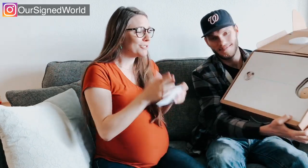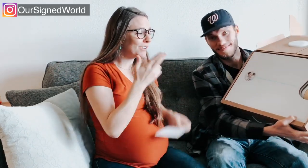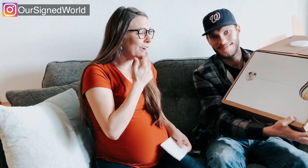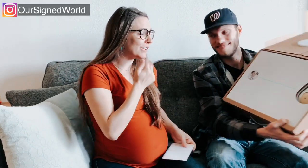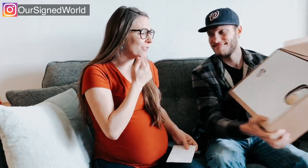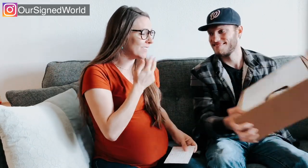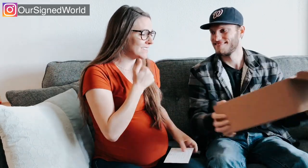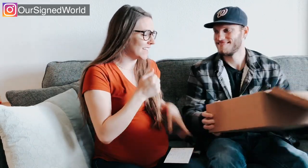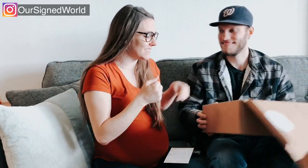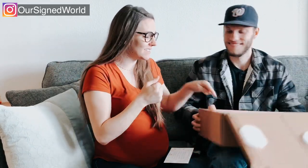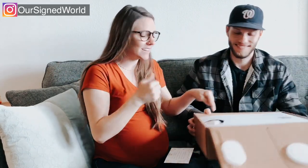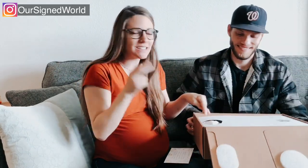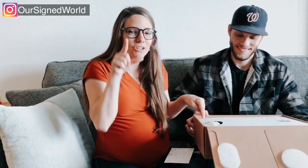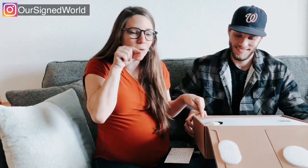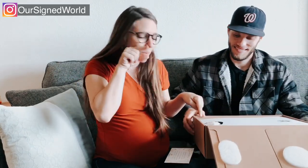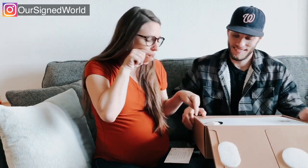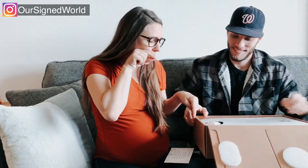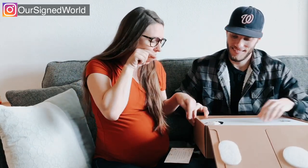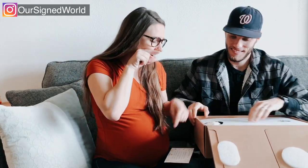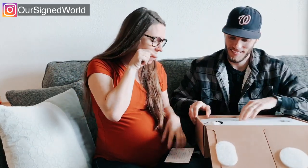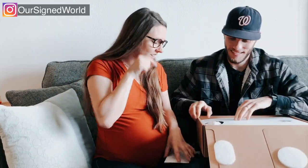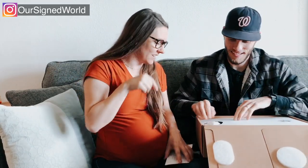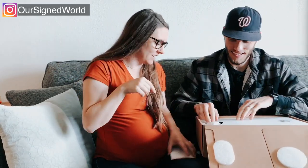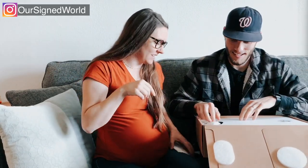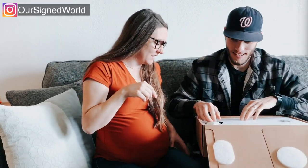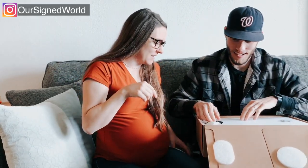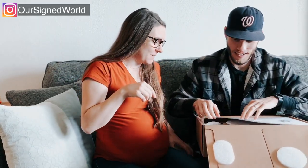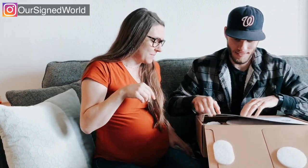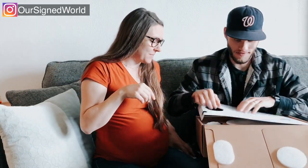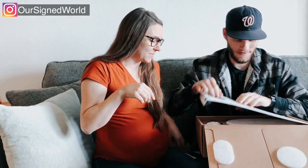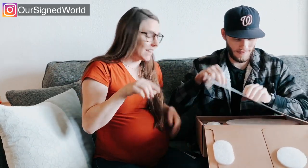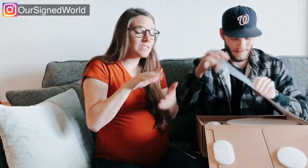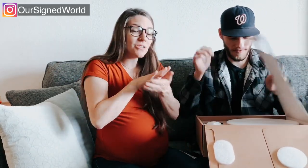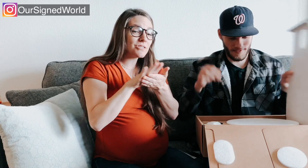Look how cute this is! It's like a little bird.